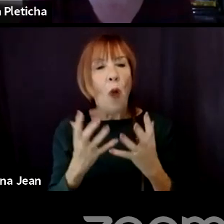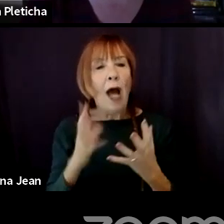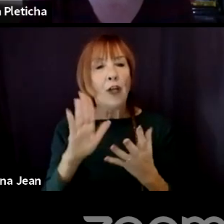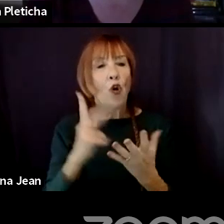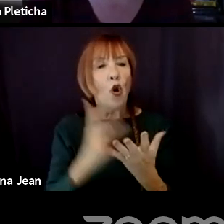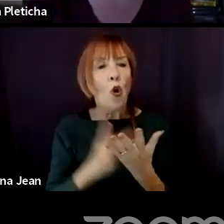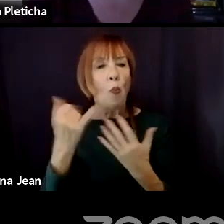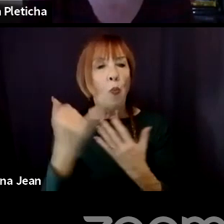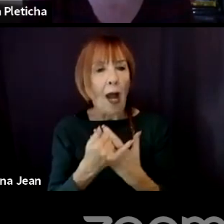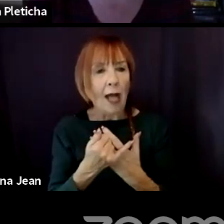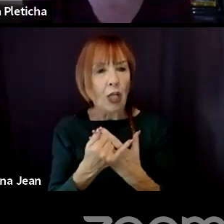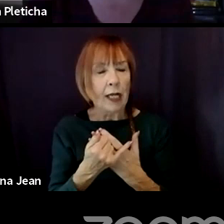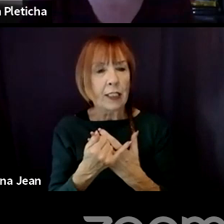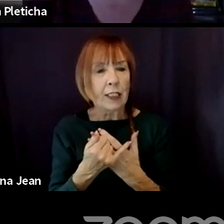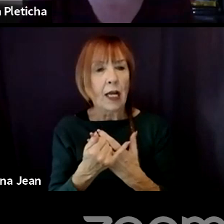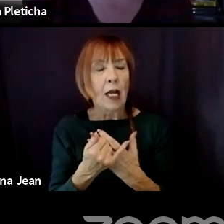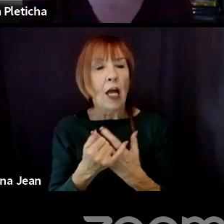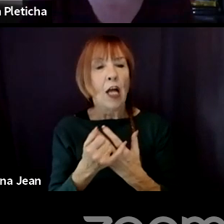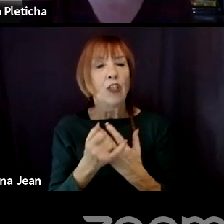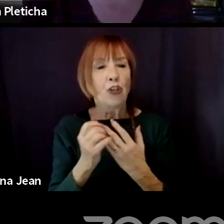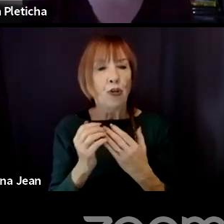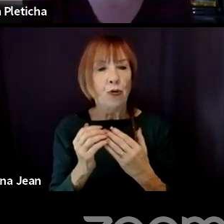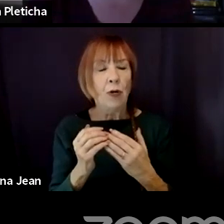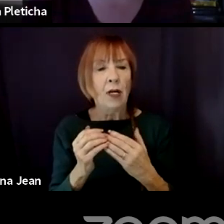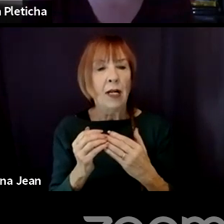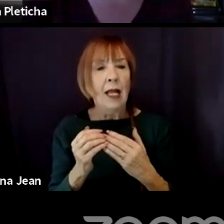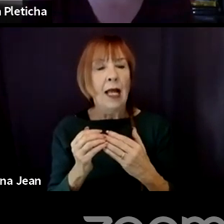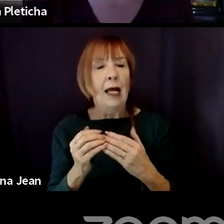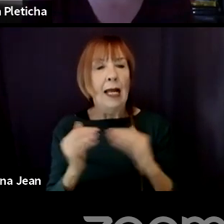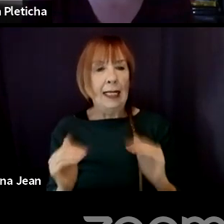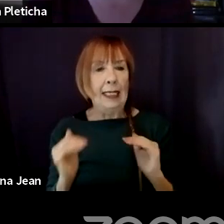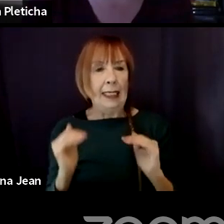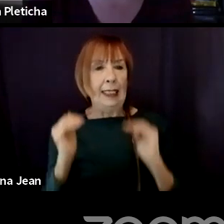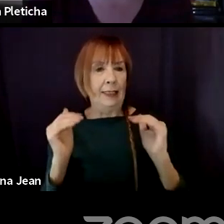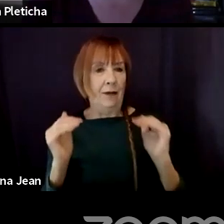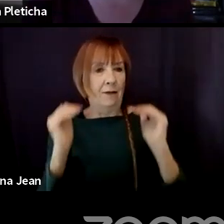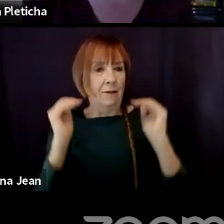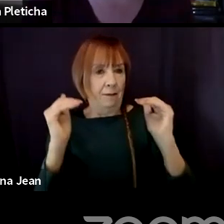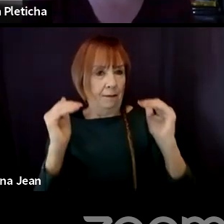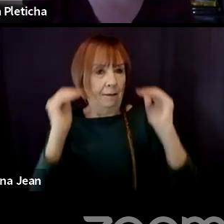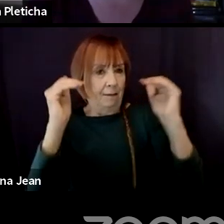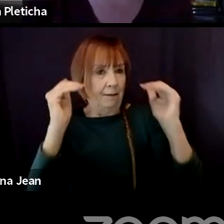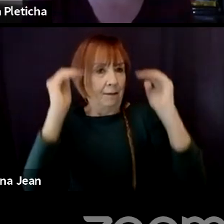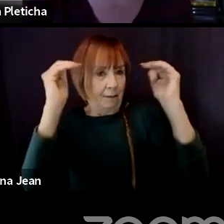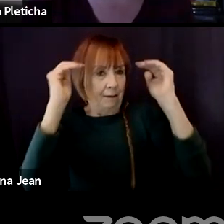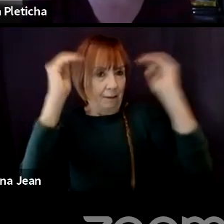So, if you're doing a producer pass and then like, it's but you're trying to get it to the studio,